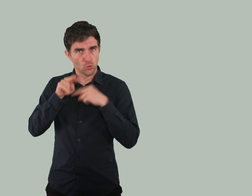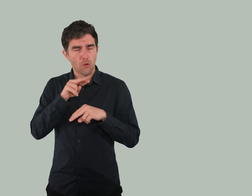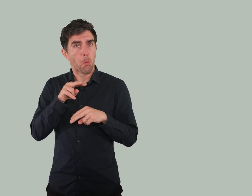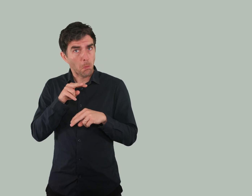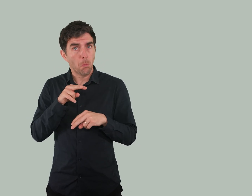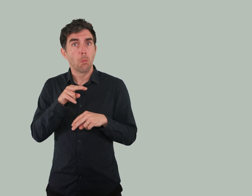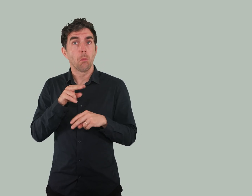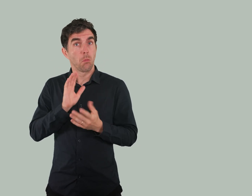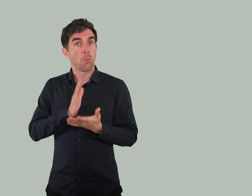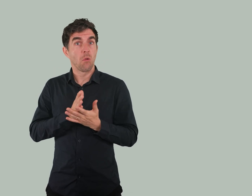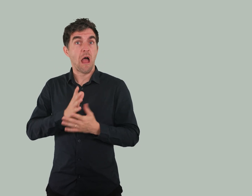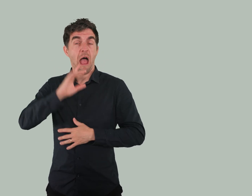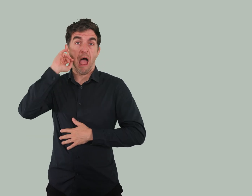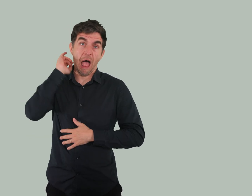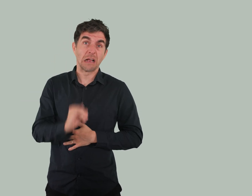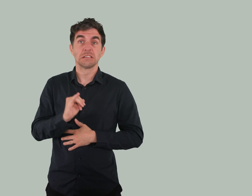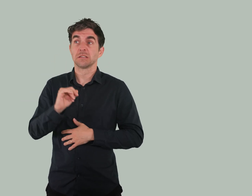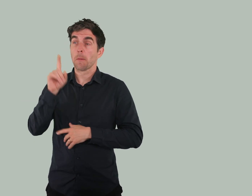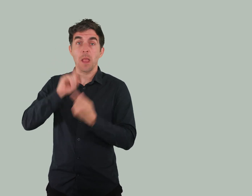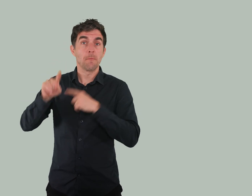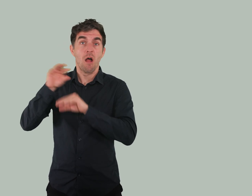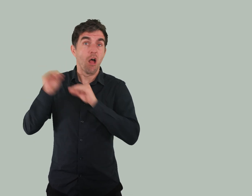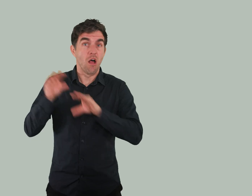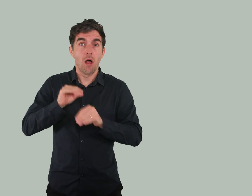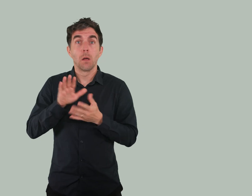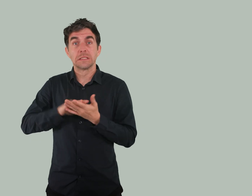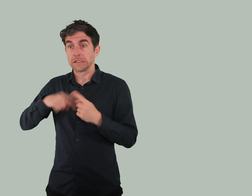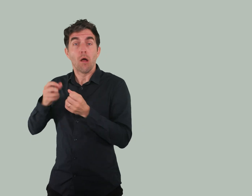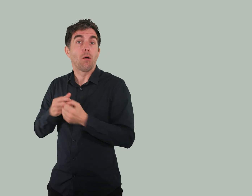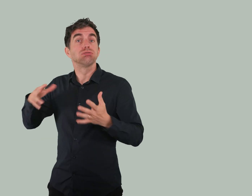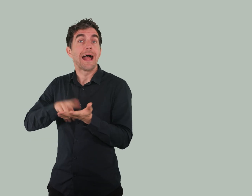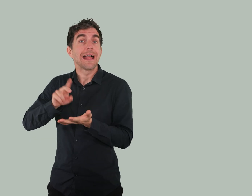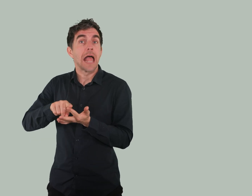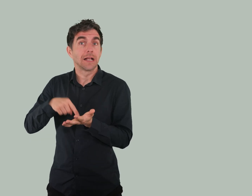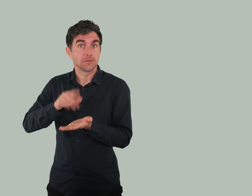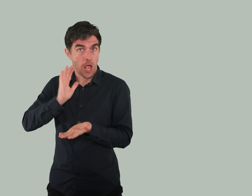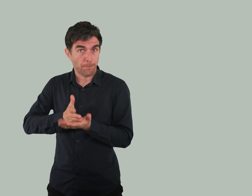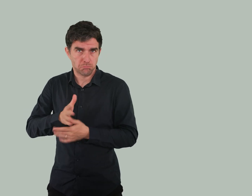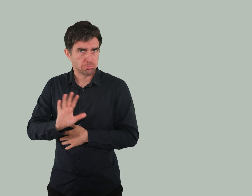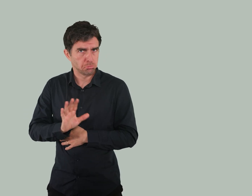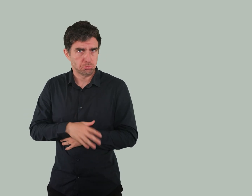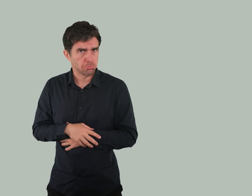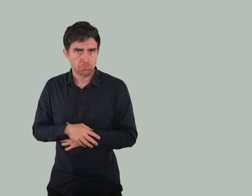that migration is a primary driver of rising NEET levels.